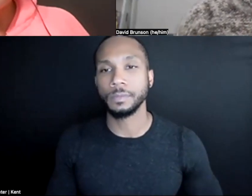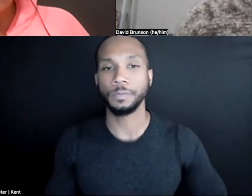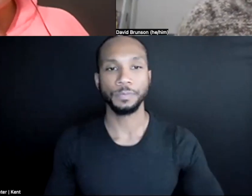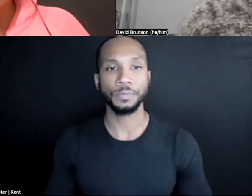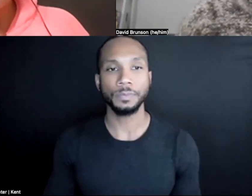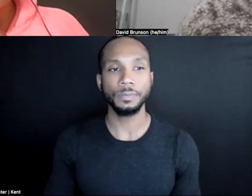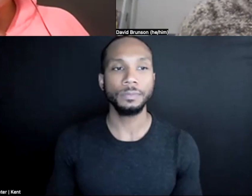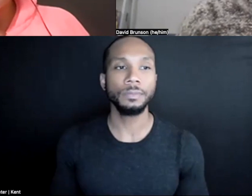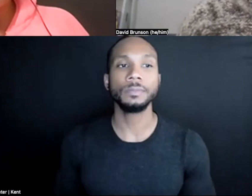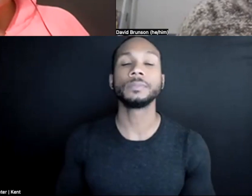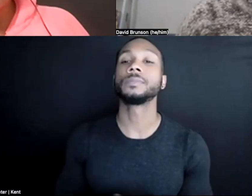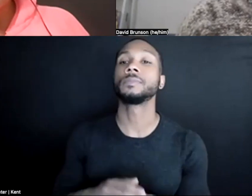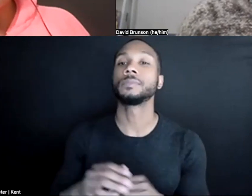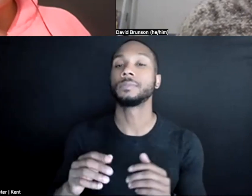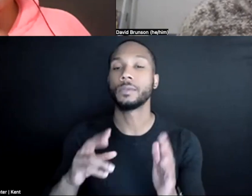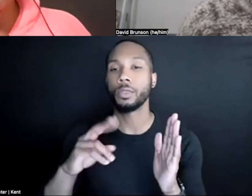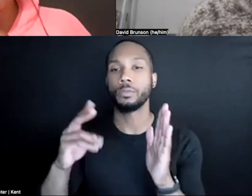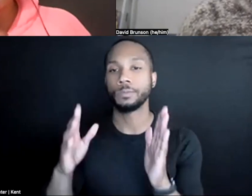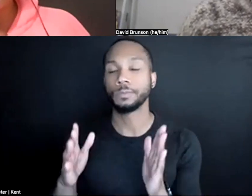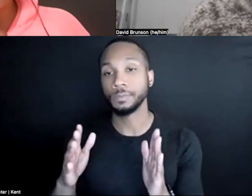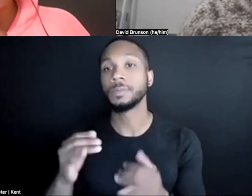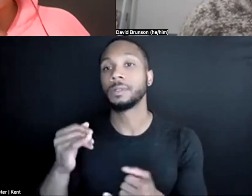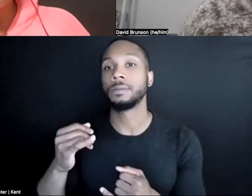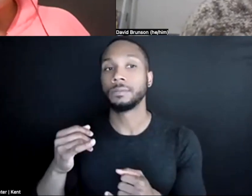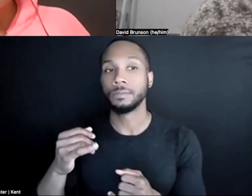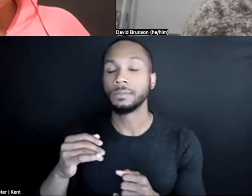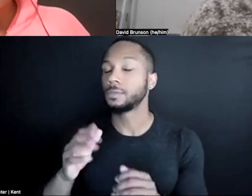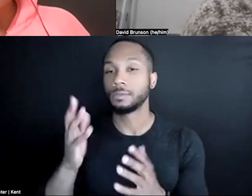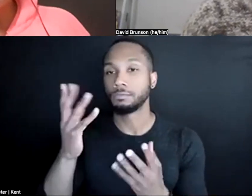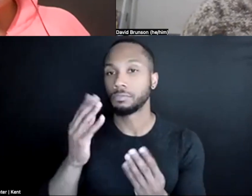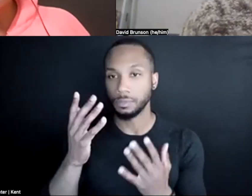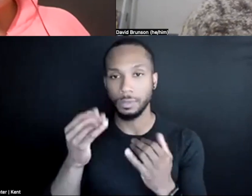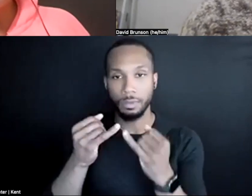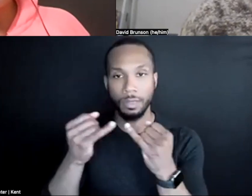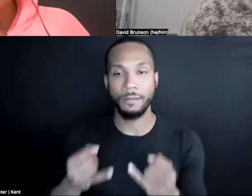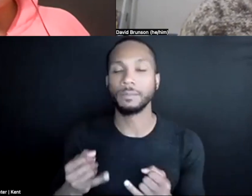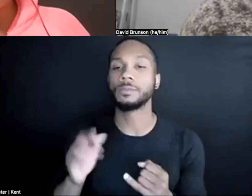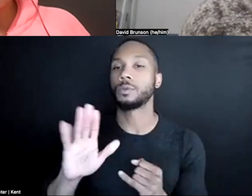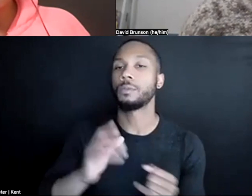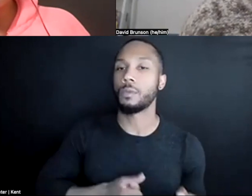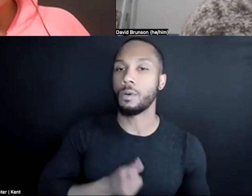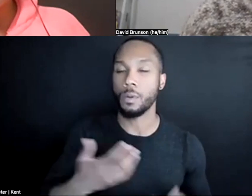Gracias, Georgina! Muchos gracias. [CD continues to thank her in Spanish.]